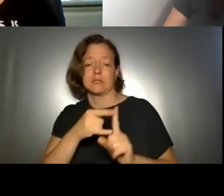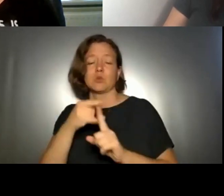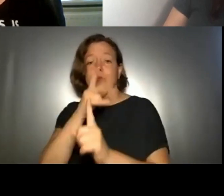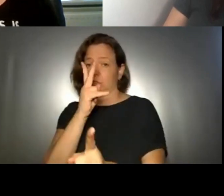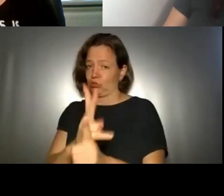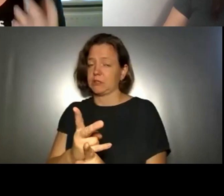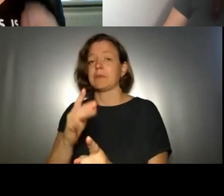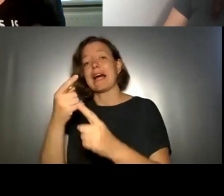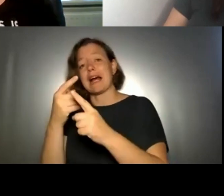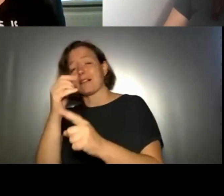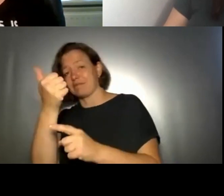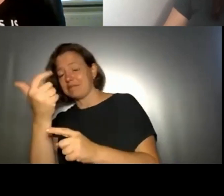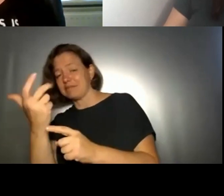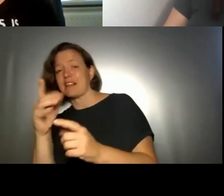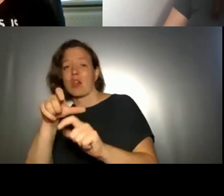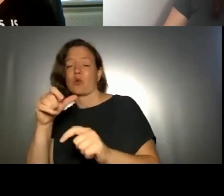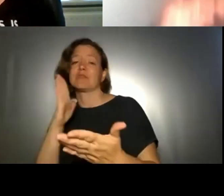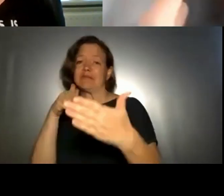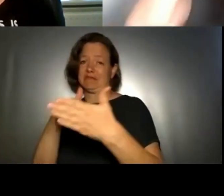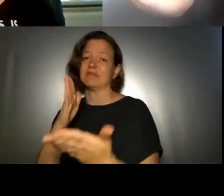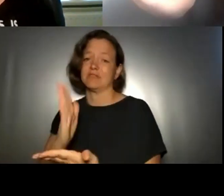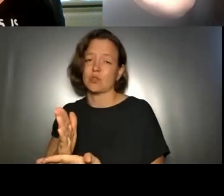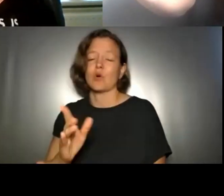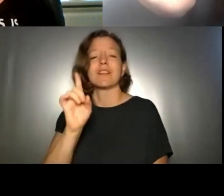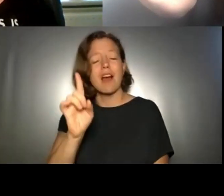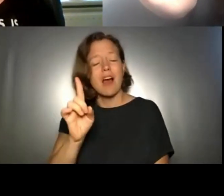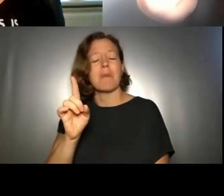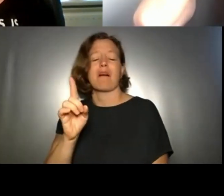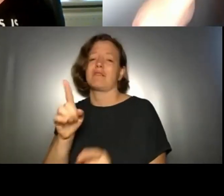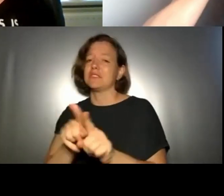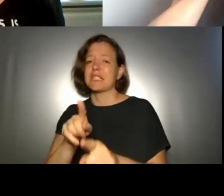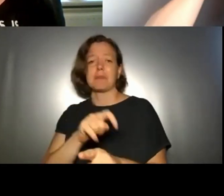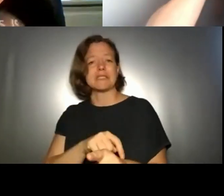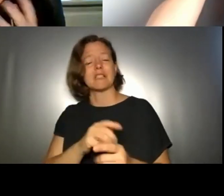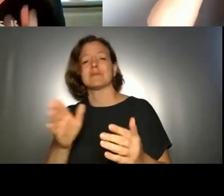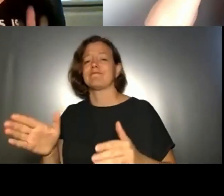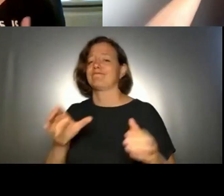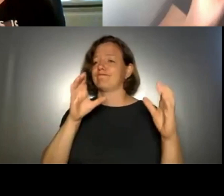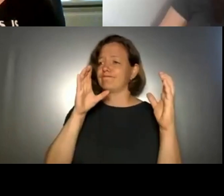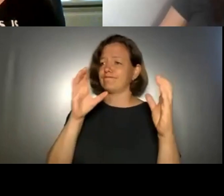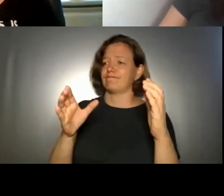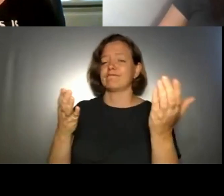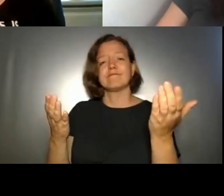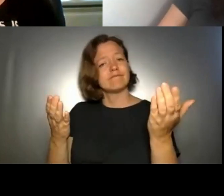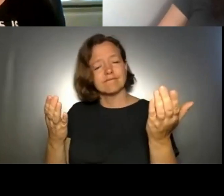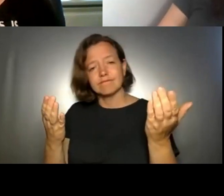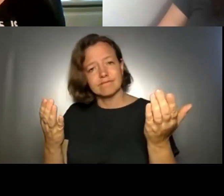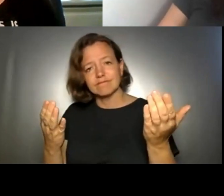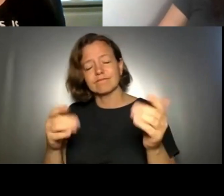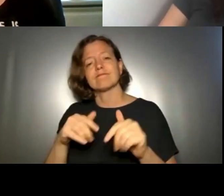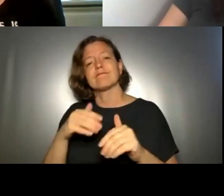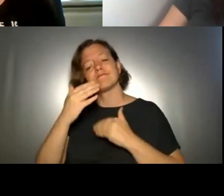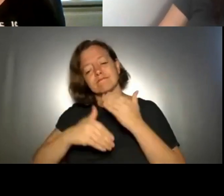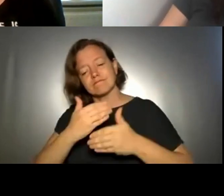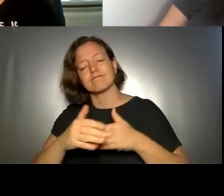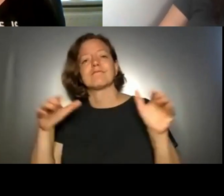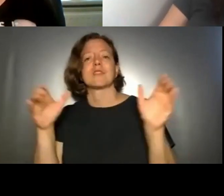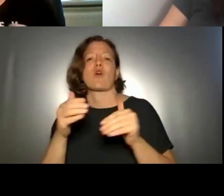But on the other hand, and at the same time, every day during this conference and this evening as well I have seen